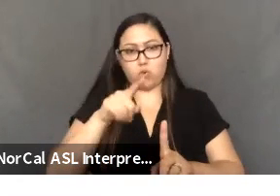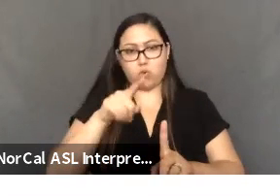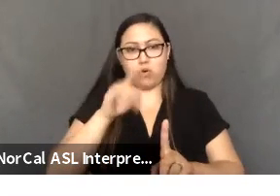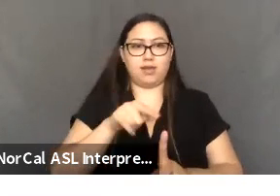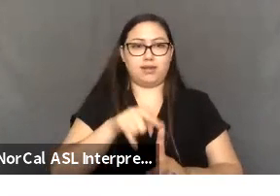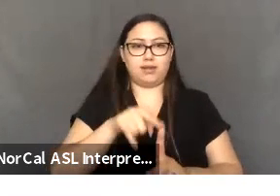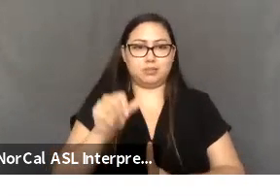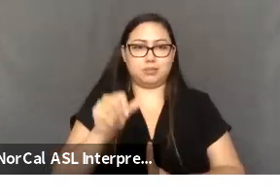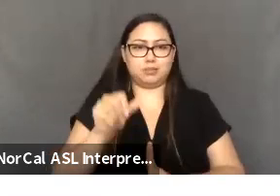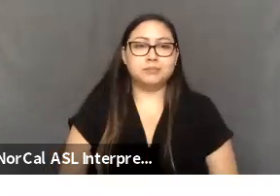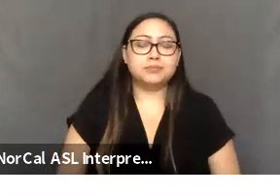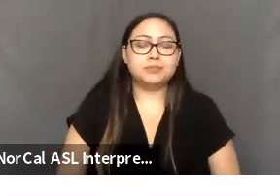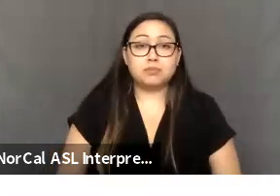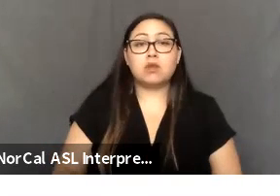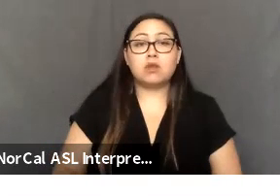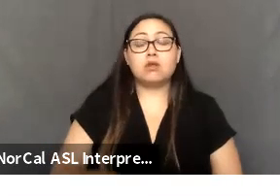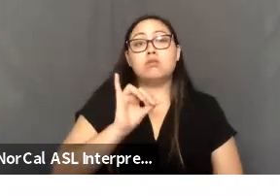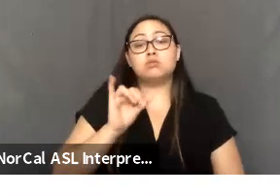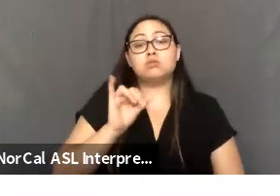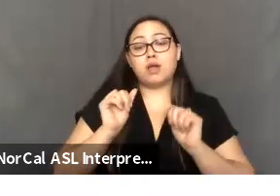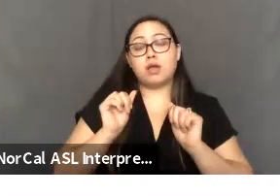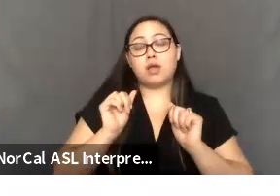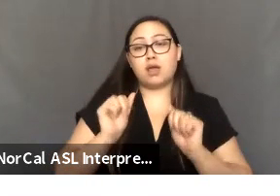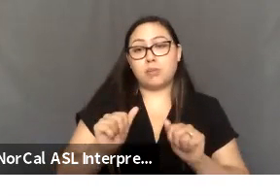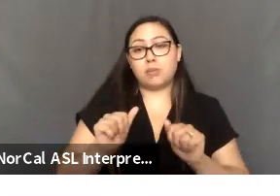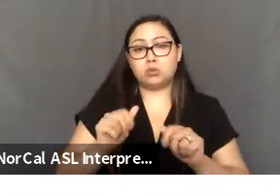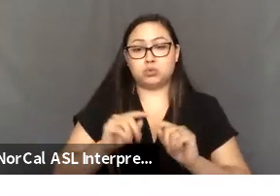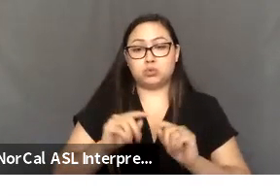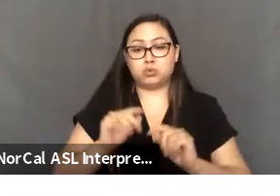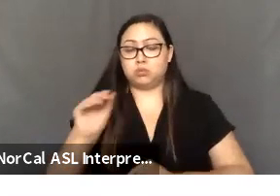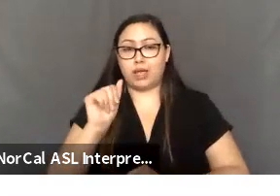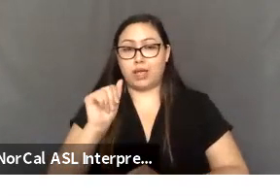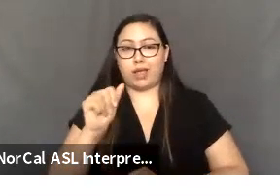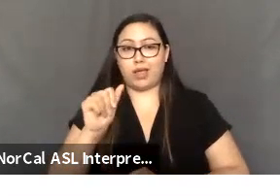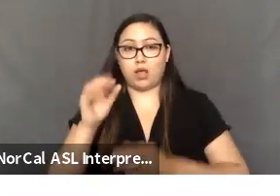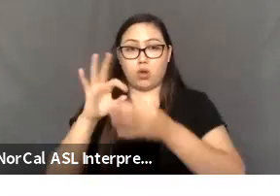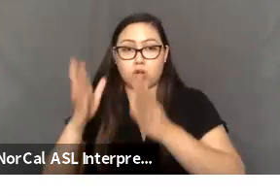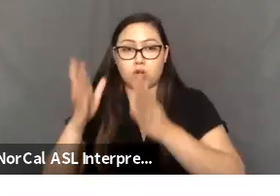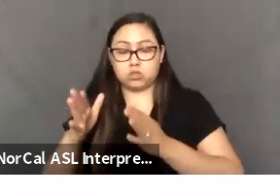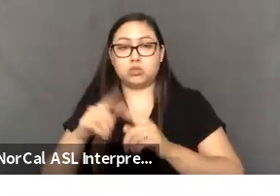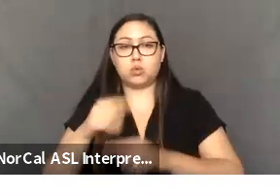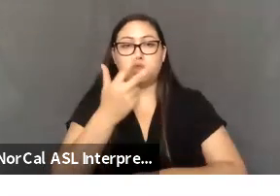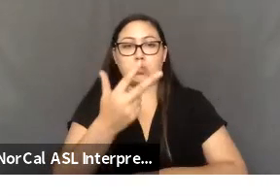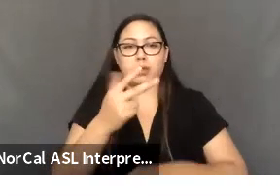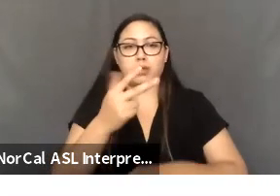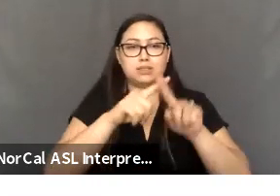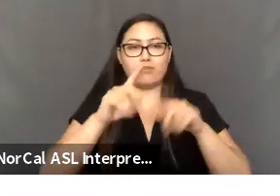also were able to put these ADA coordinators into three different types of models surrounding the